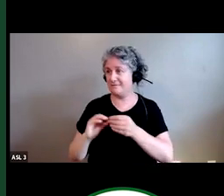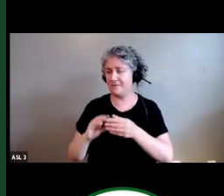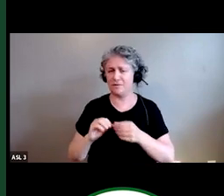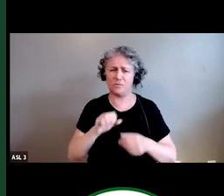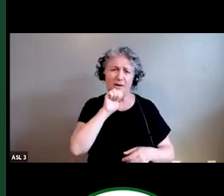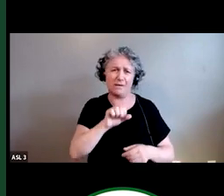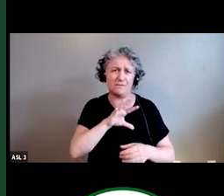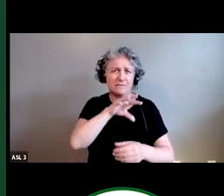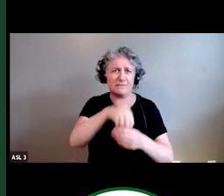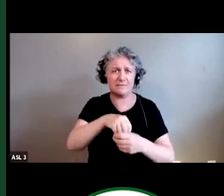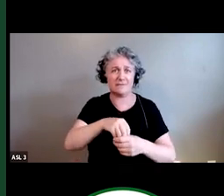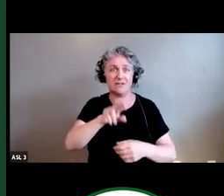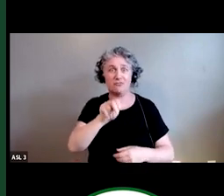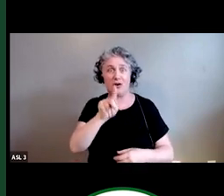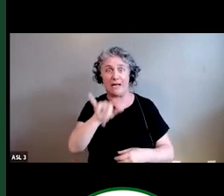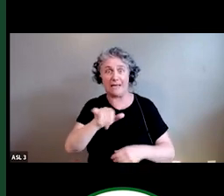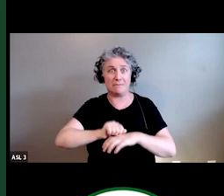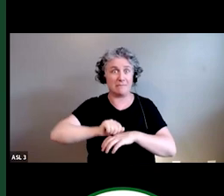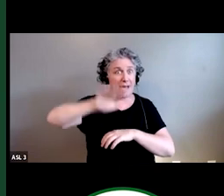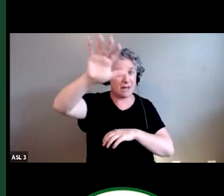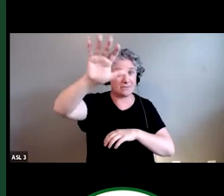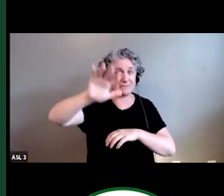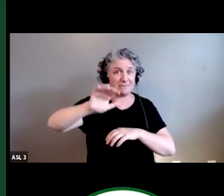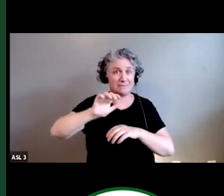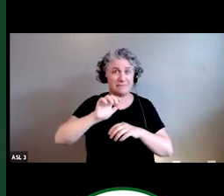in a Rocky Mountain adaptive initiative at some point.